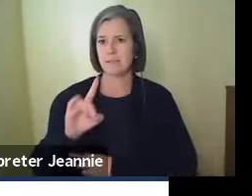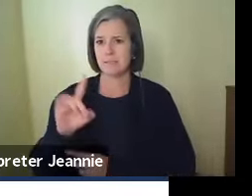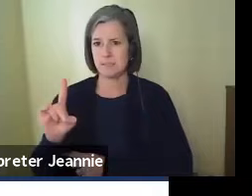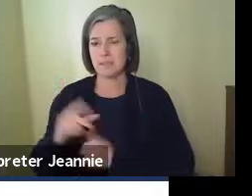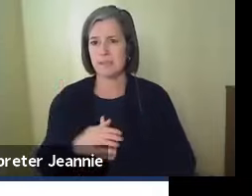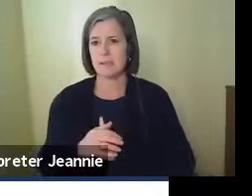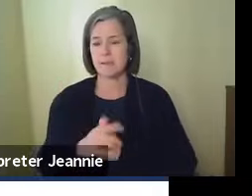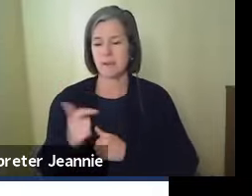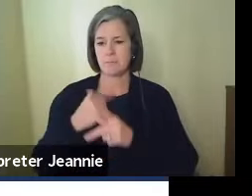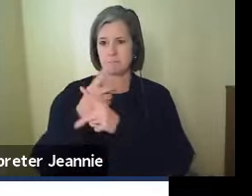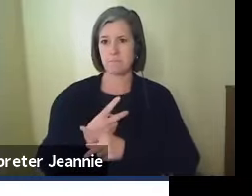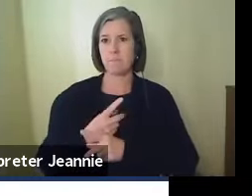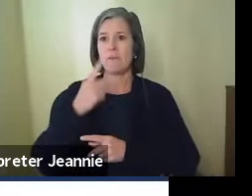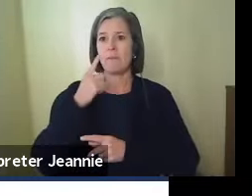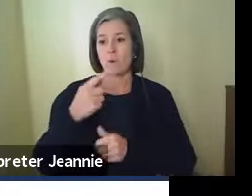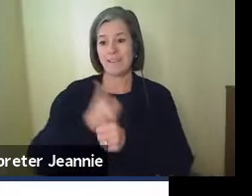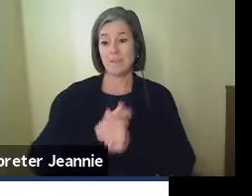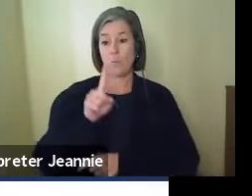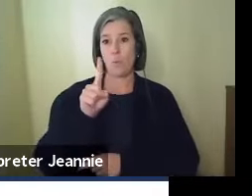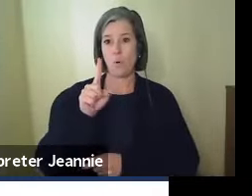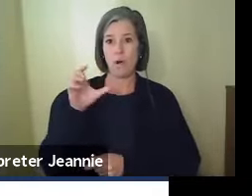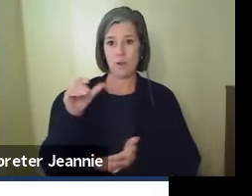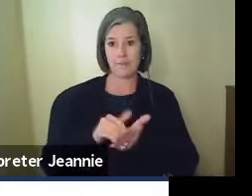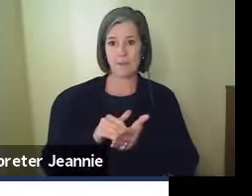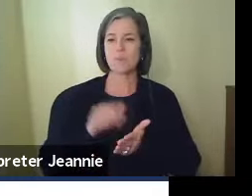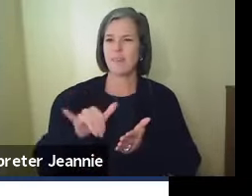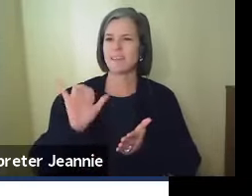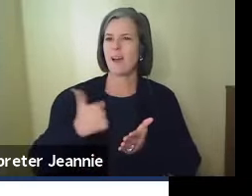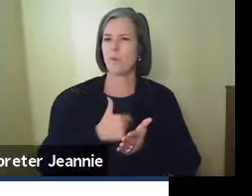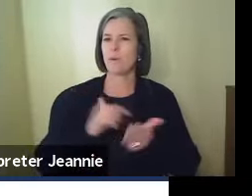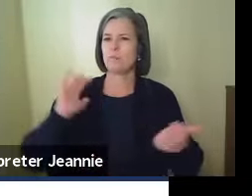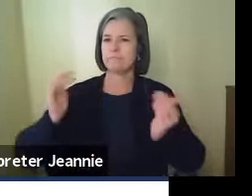rates per 100,000 and that's generally how we have been comparing a lot of things across the